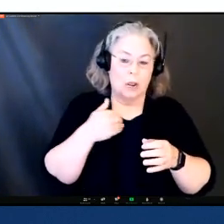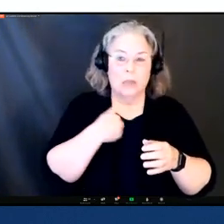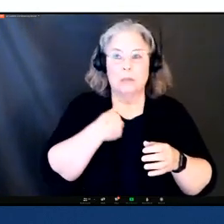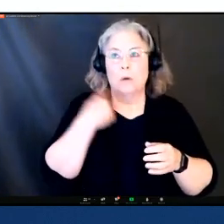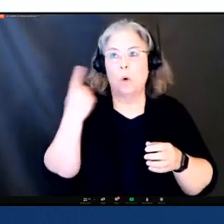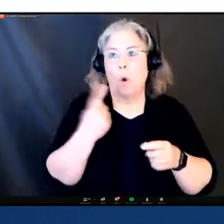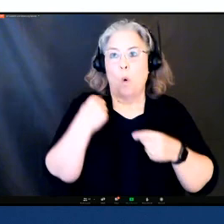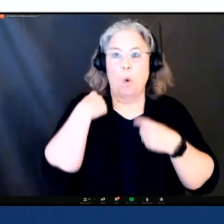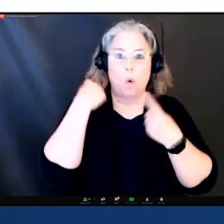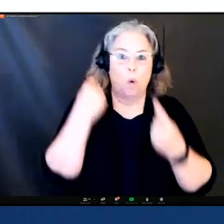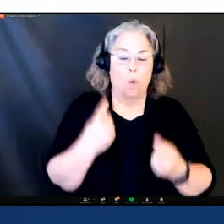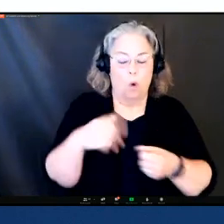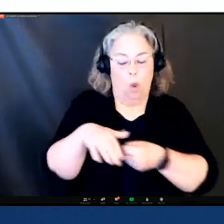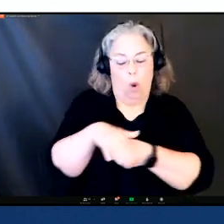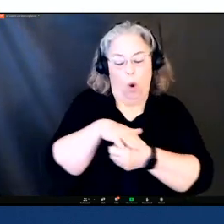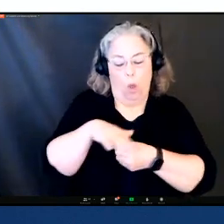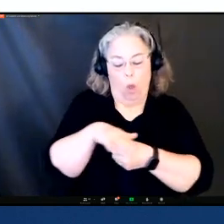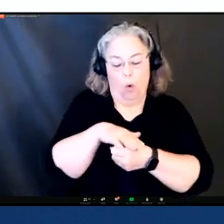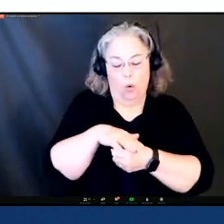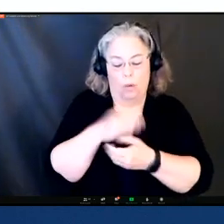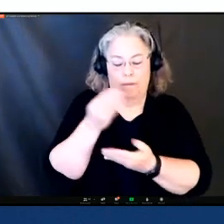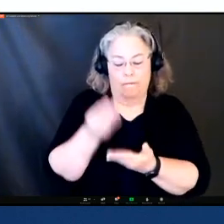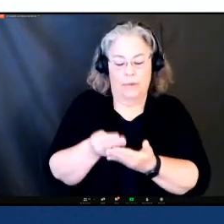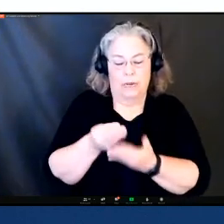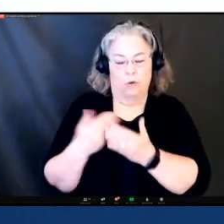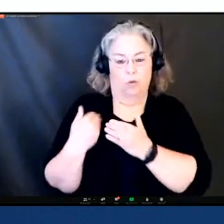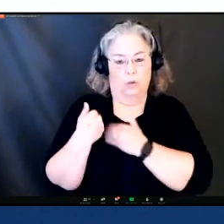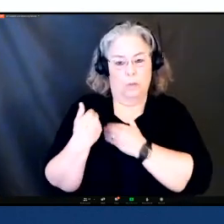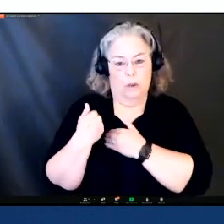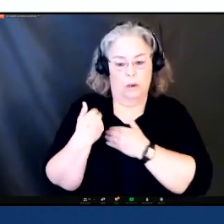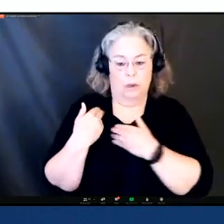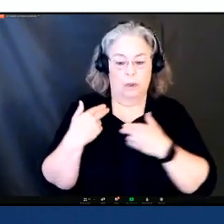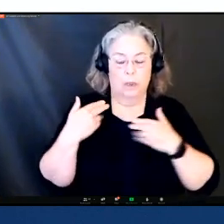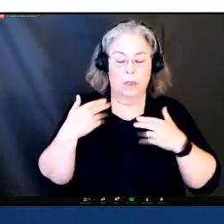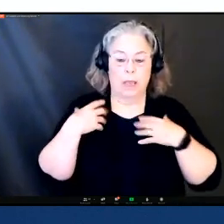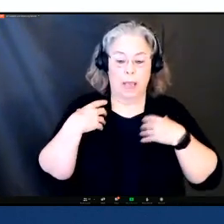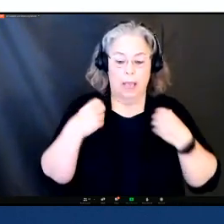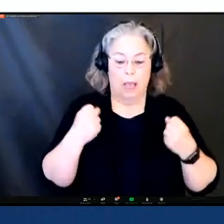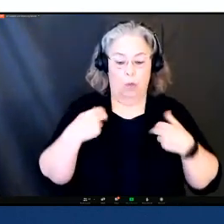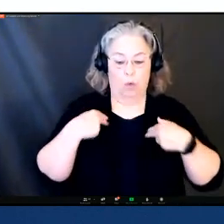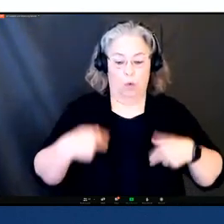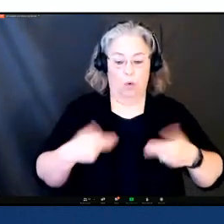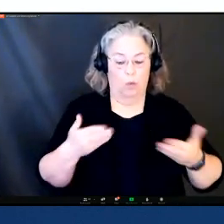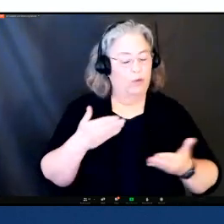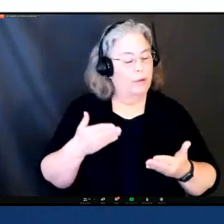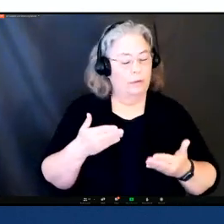a local funding responsibility in Health and Human Services. On the other hand, the opposite is the case.